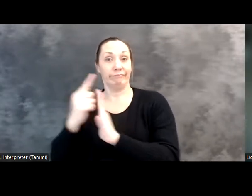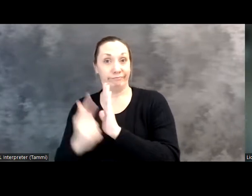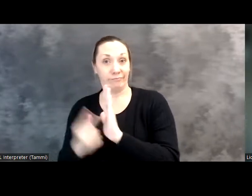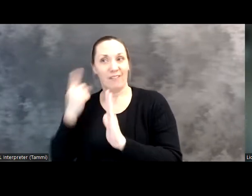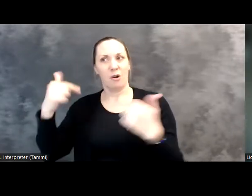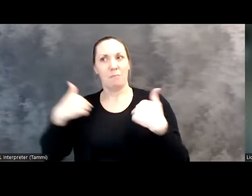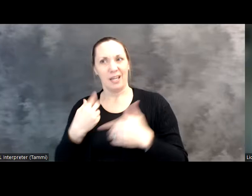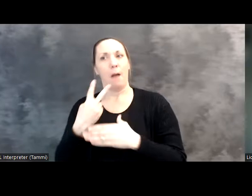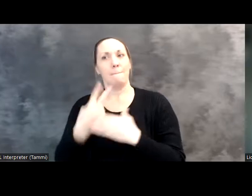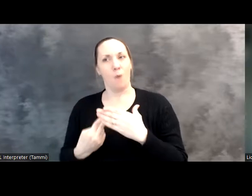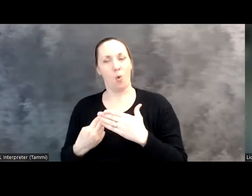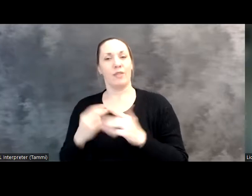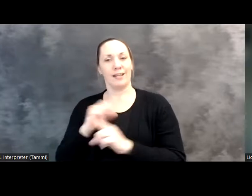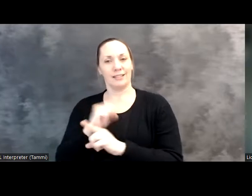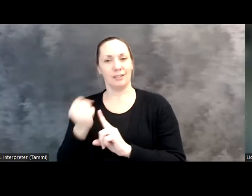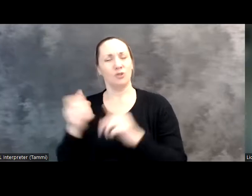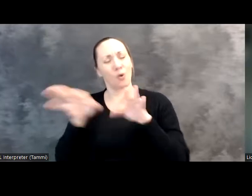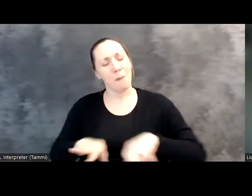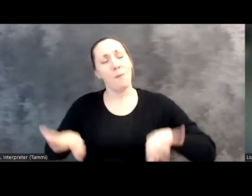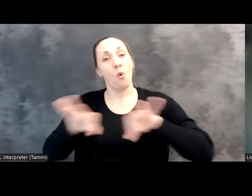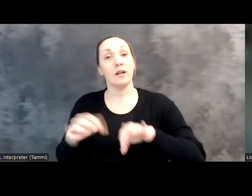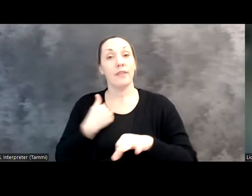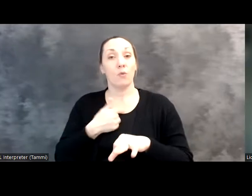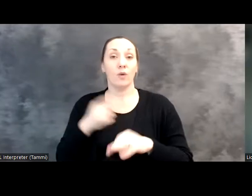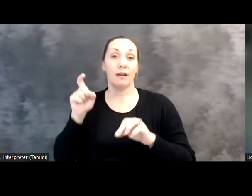second poll yesterday, showed awareness of regulations and